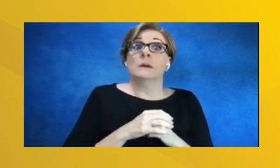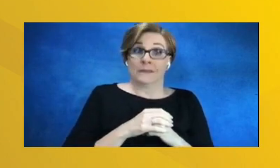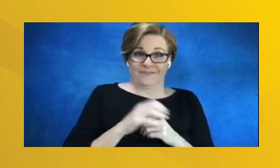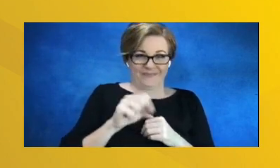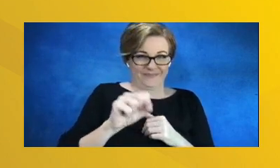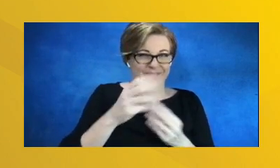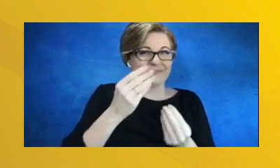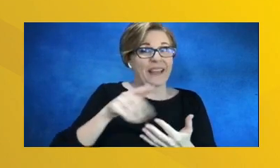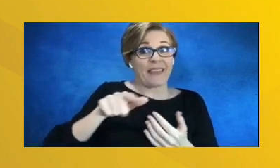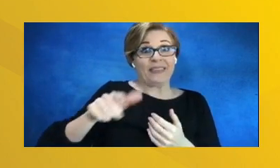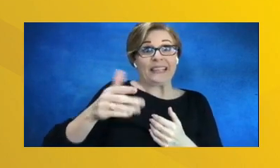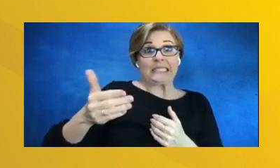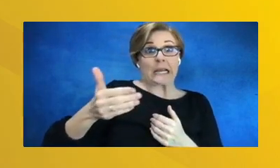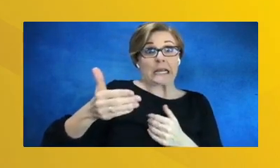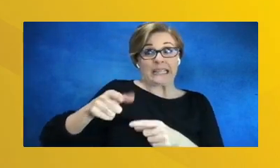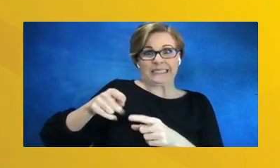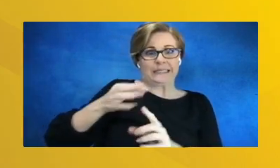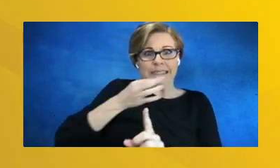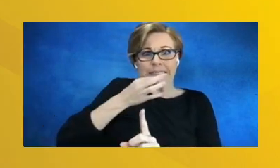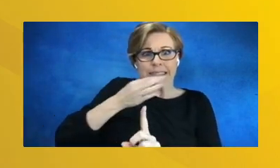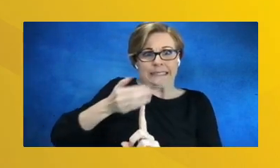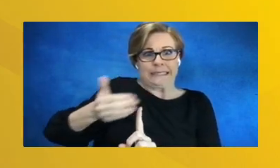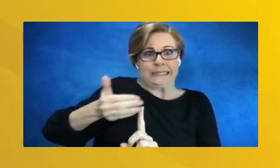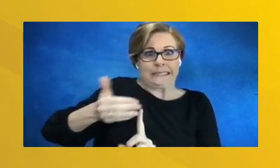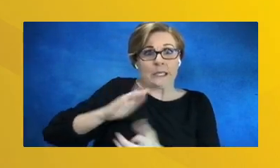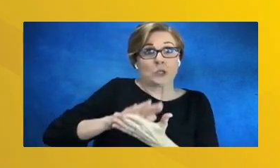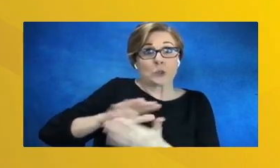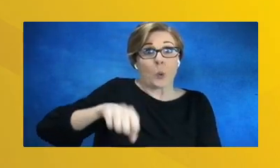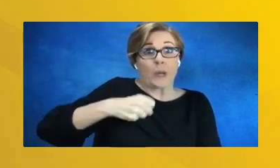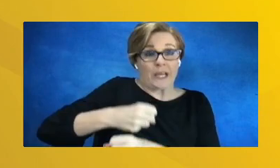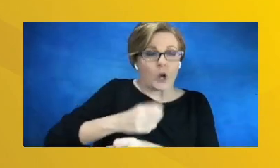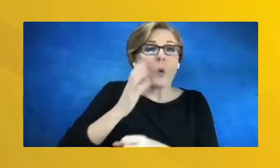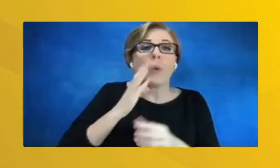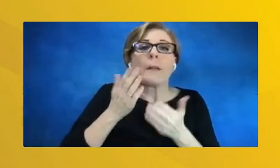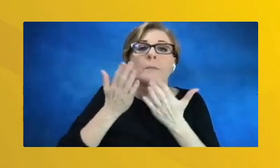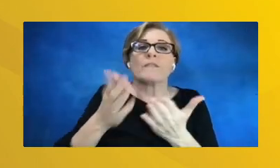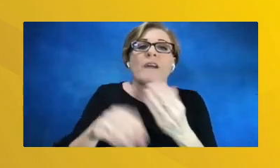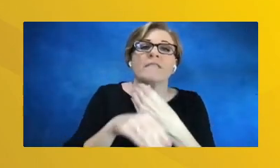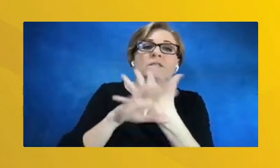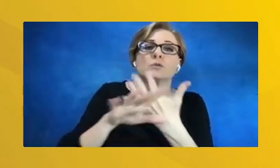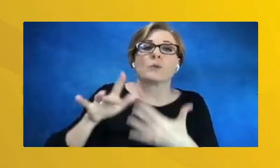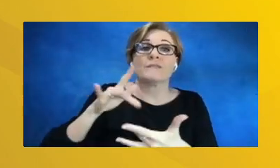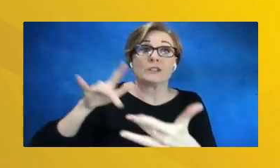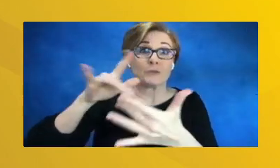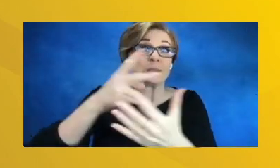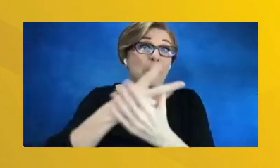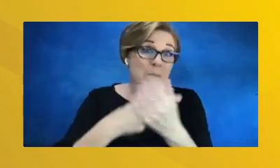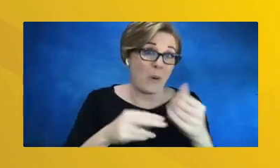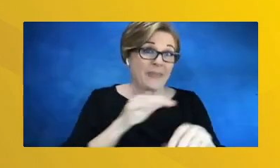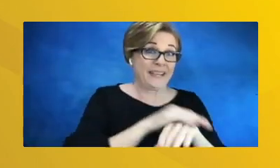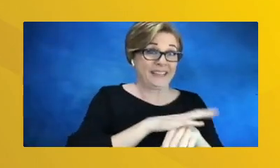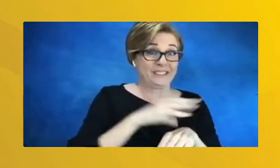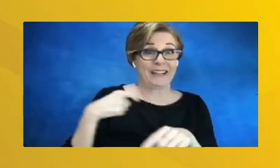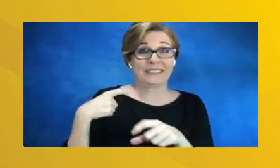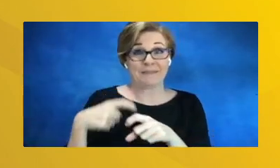be providing our virtual field trips in both English and Spanish. So we're very excited about that, that we'll be live translating those.